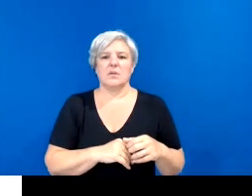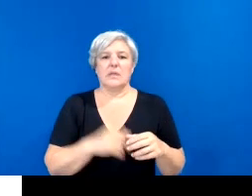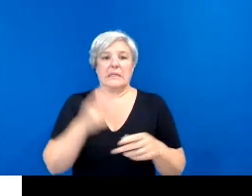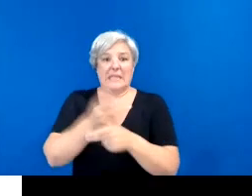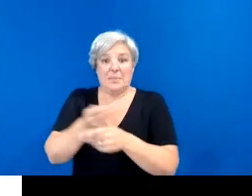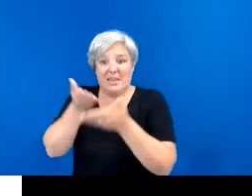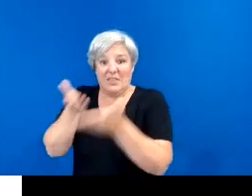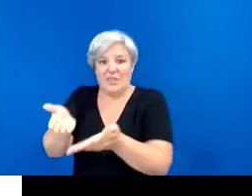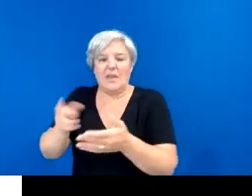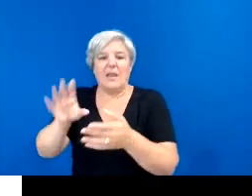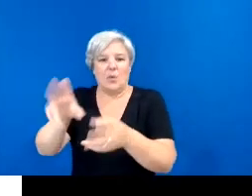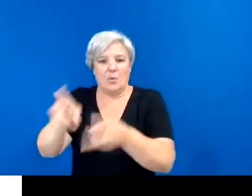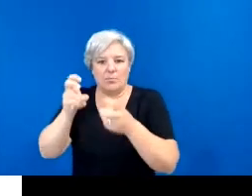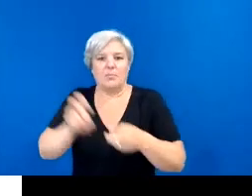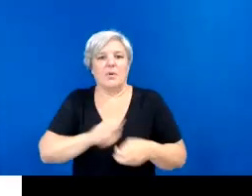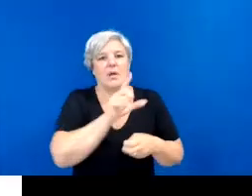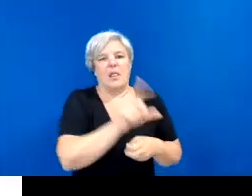So it just pulls from a lot of different